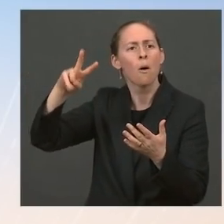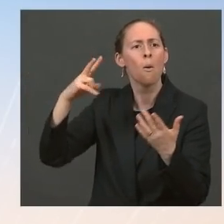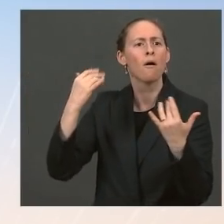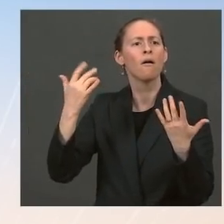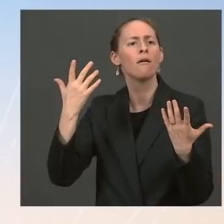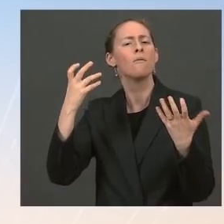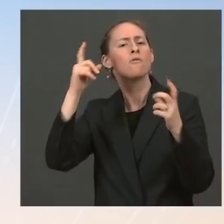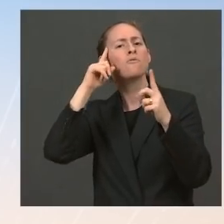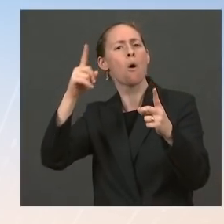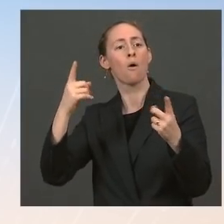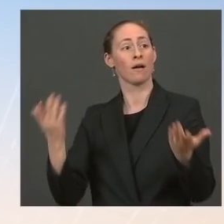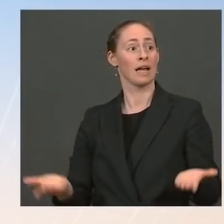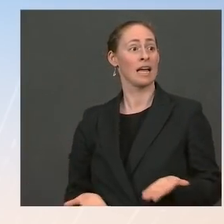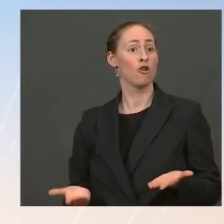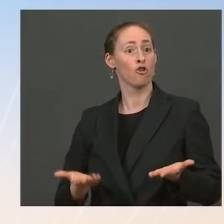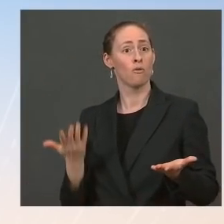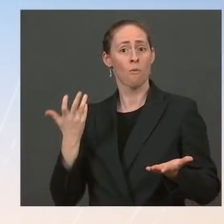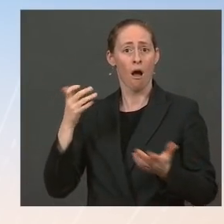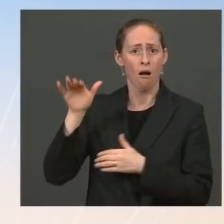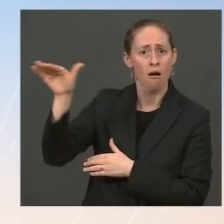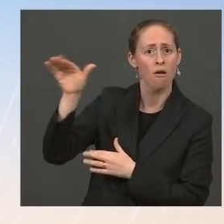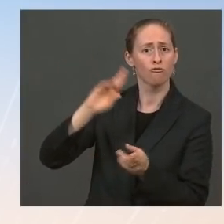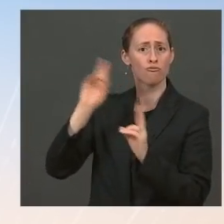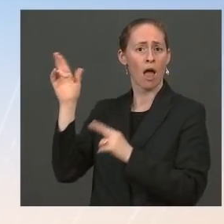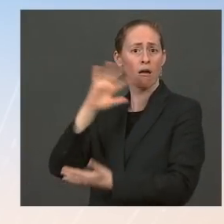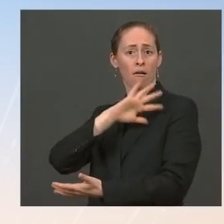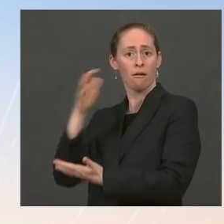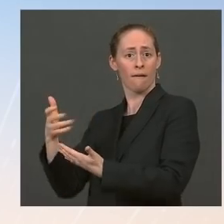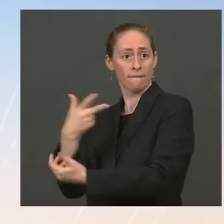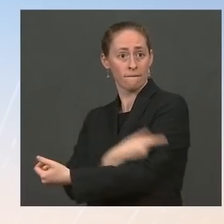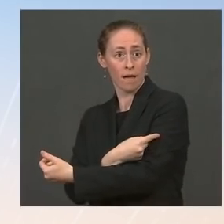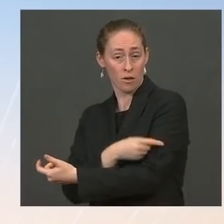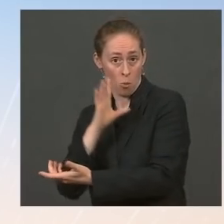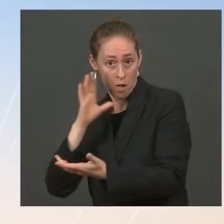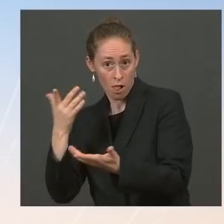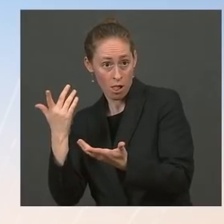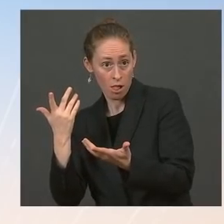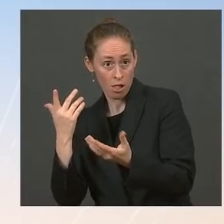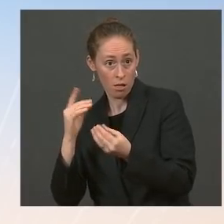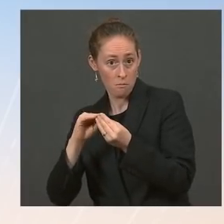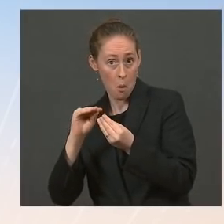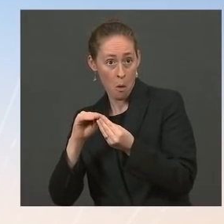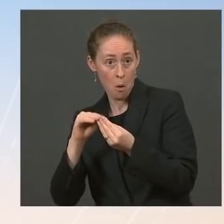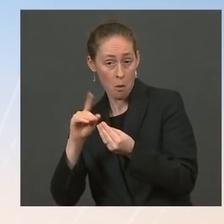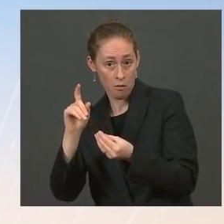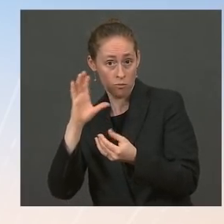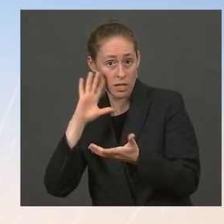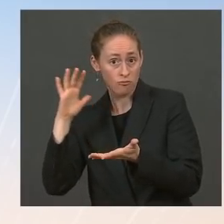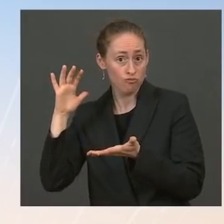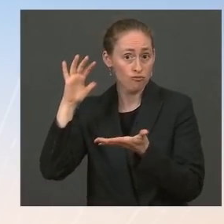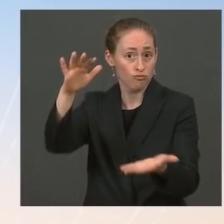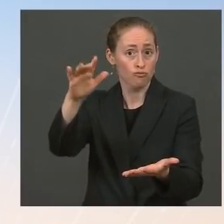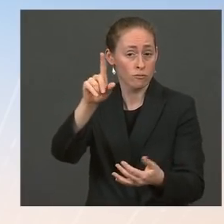is planning to promise today? Ms. Psaki: Well, I know part of the preview that we did last night, they talked about how --